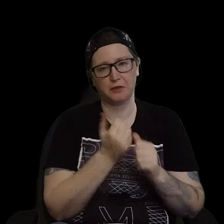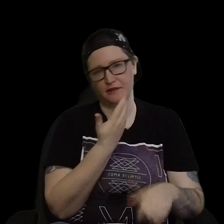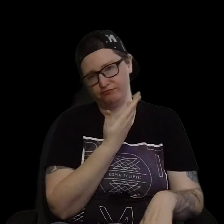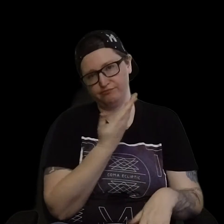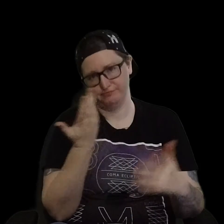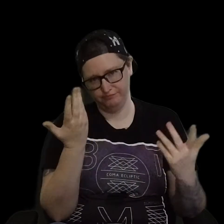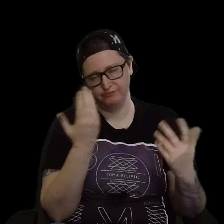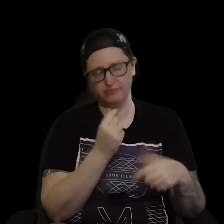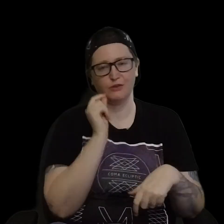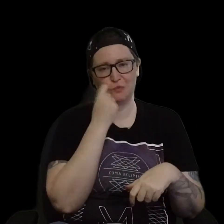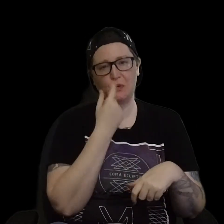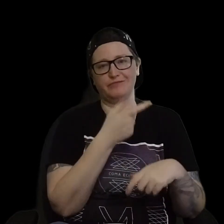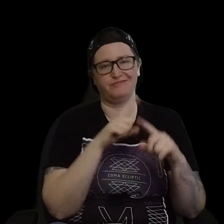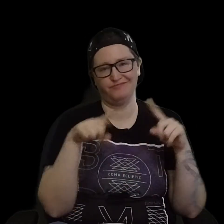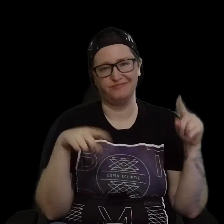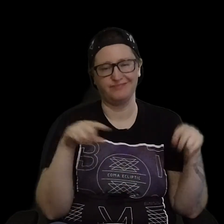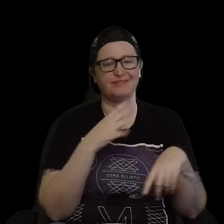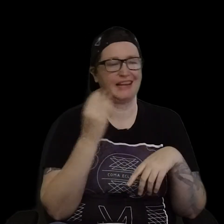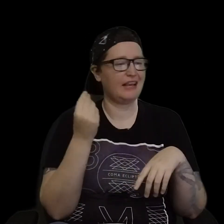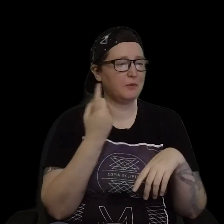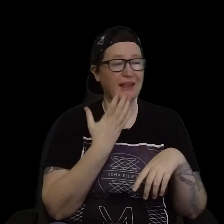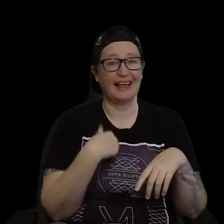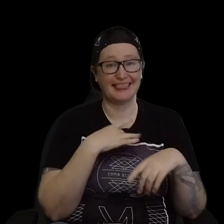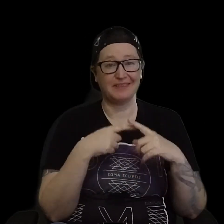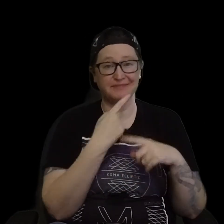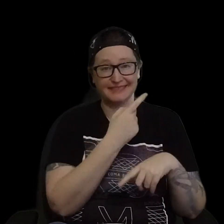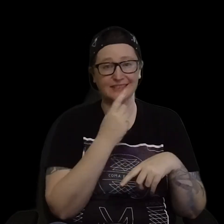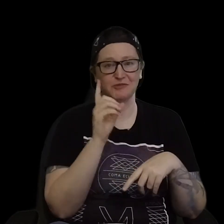and see what you start with so that's pretty cool there's a good variety and one of the things I